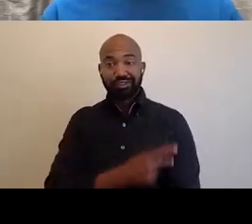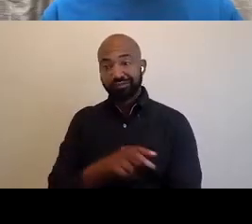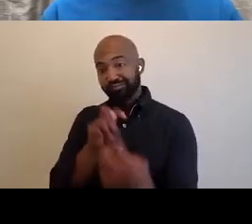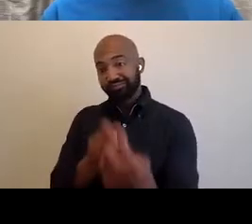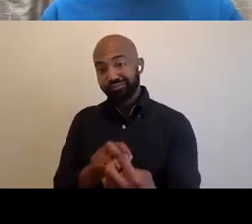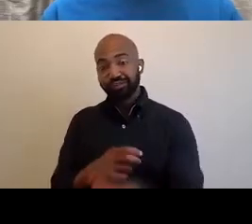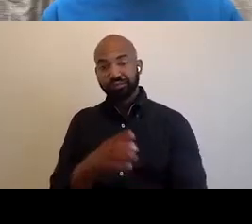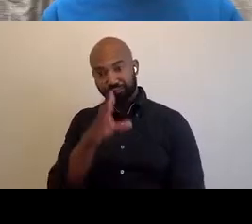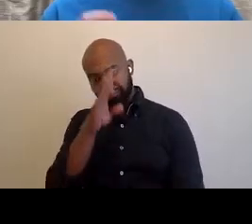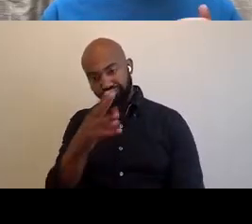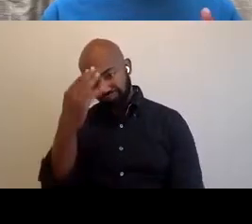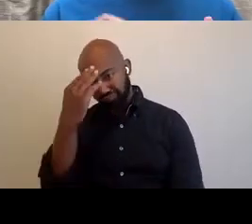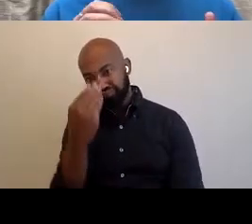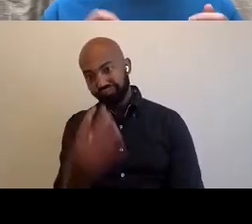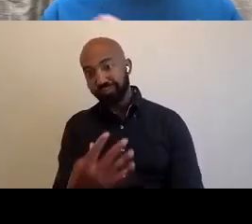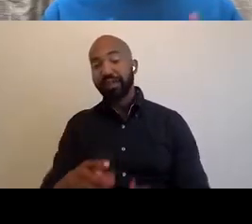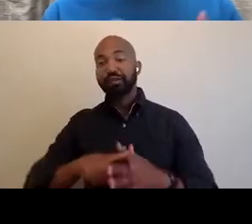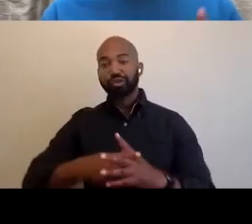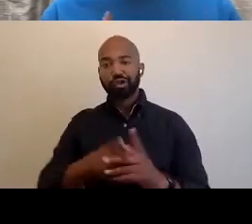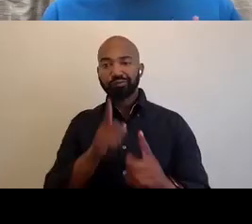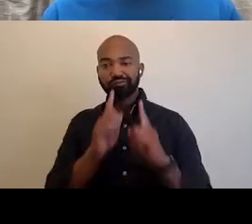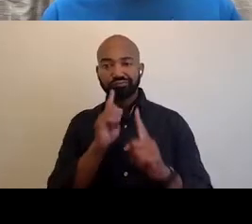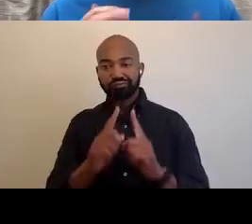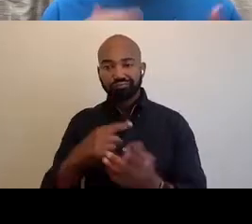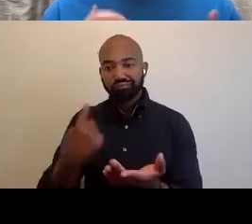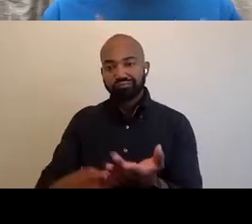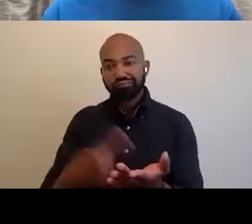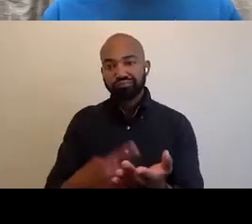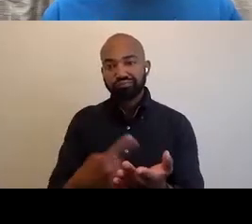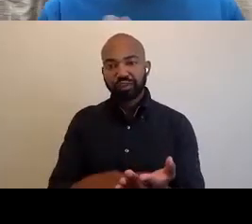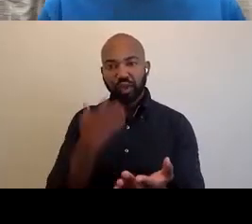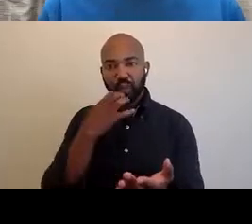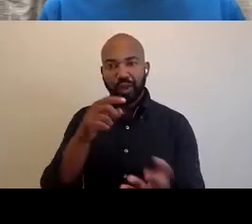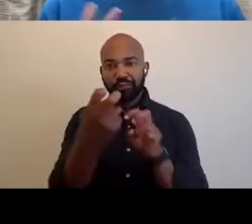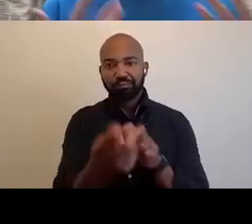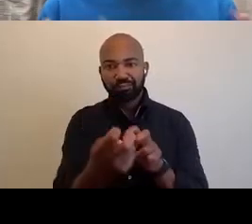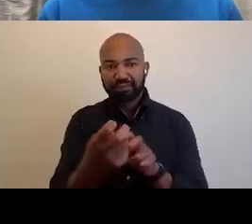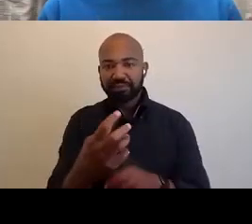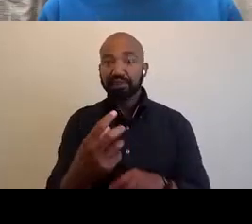instead of, you know, searching on the internet and finding that information because I know it's out there,